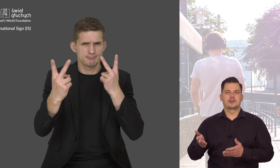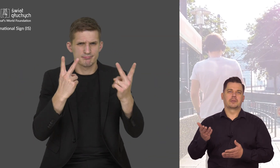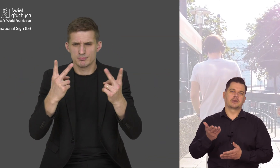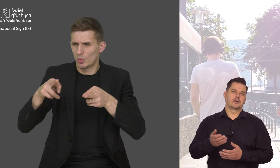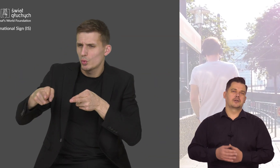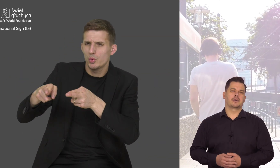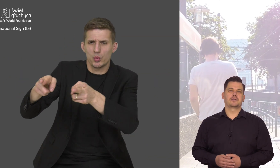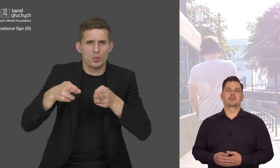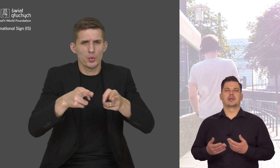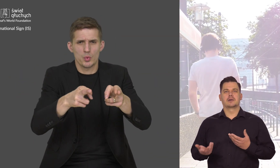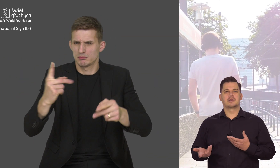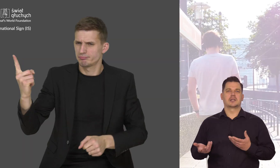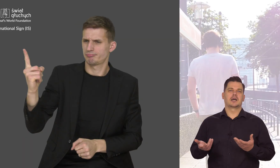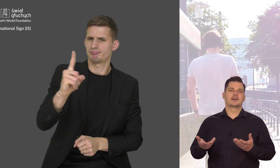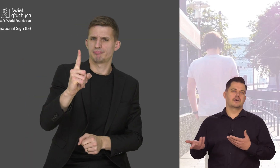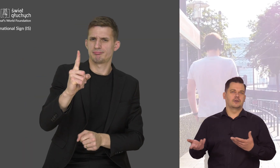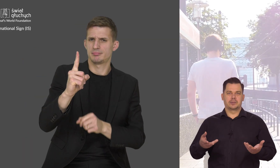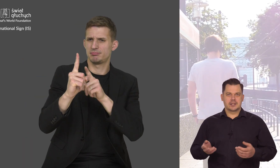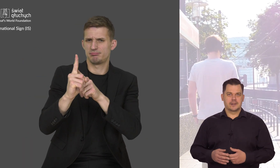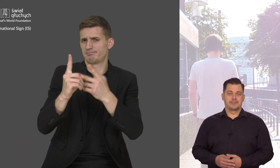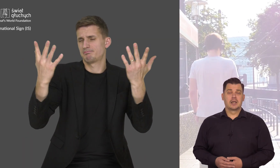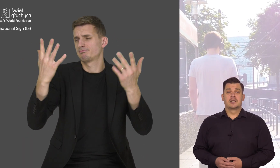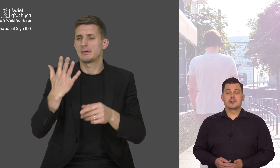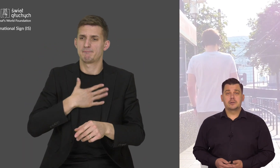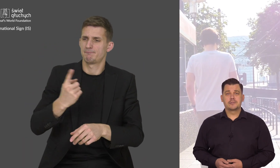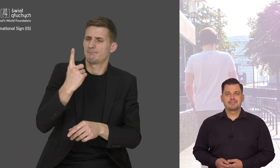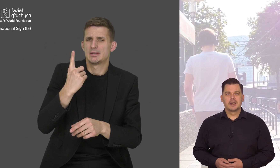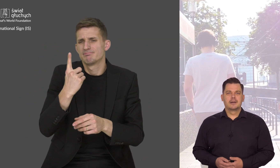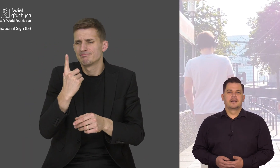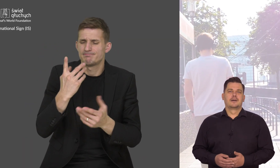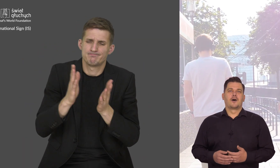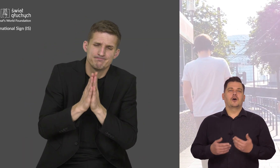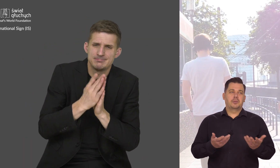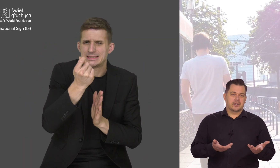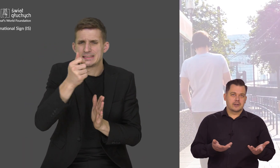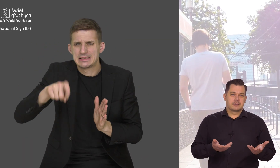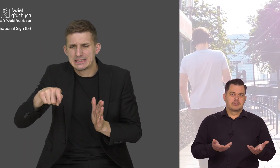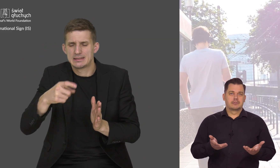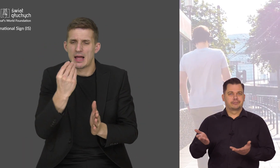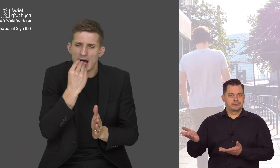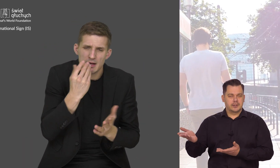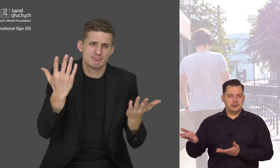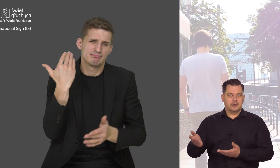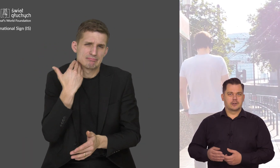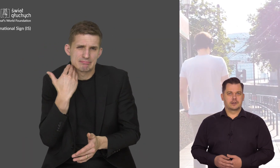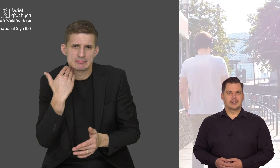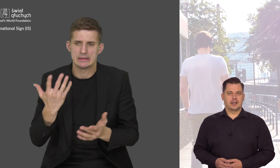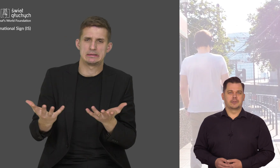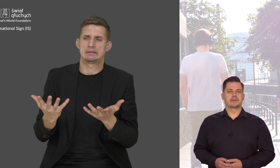you’re walking down the street, and someone approaches you asking for money for food or alcohol.